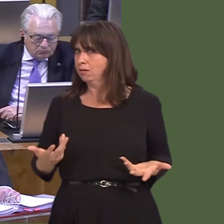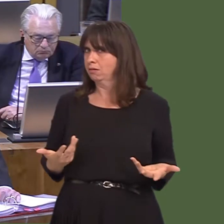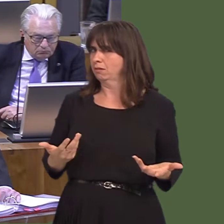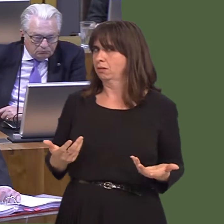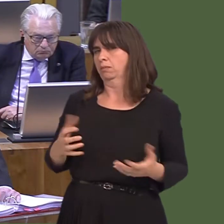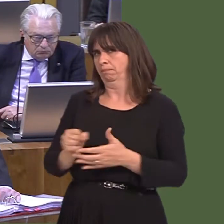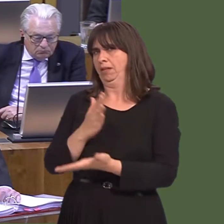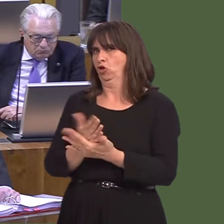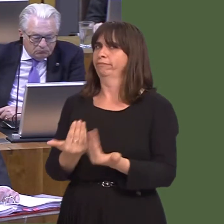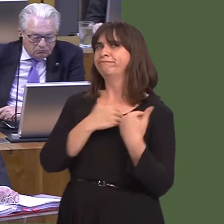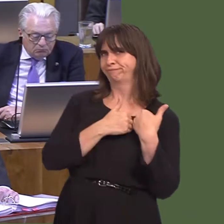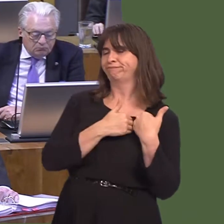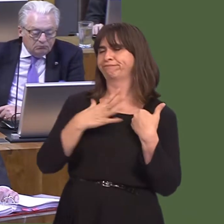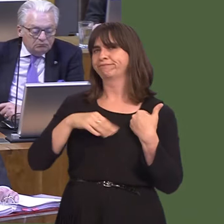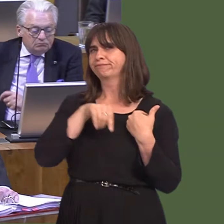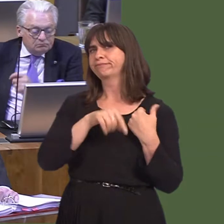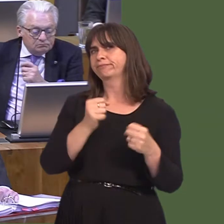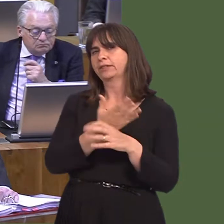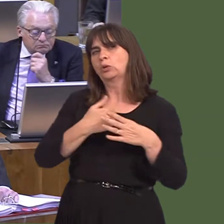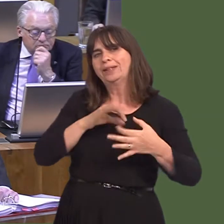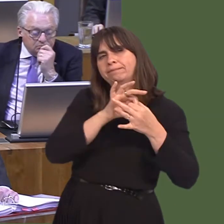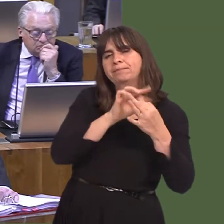and to work with Network Rail to identify the technical solutions needed in order for that to happen. Mark Isherwood AM: 4.